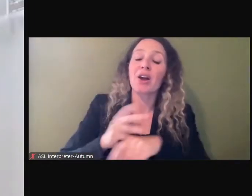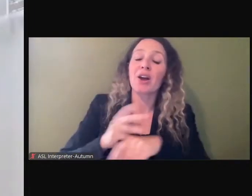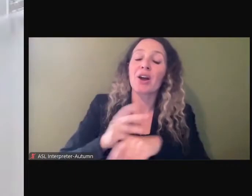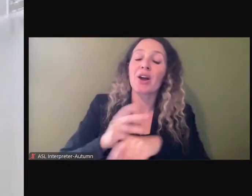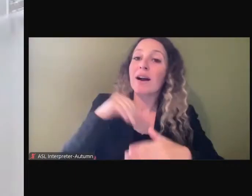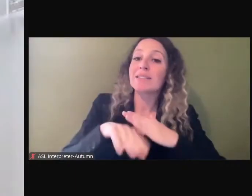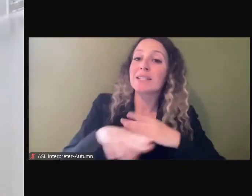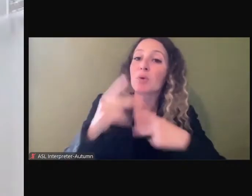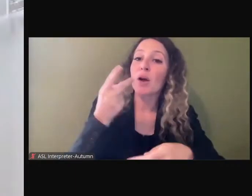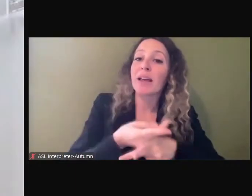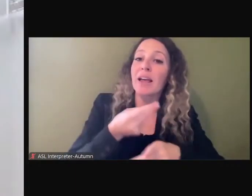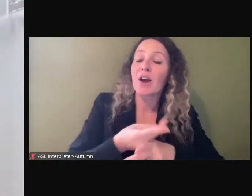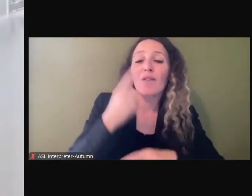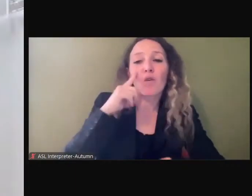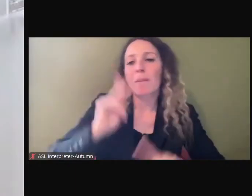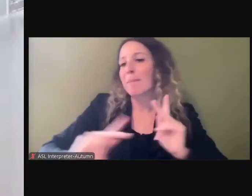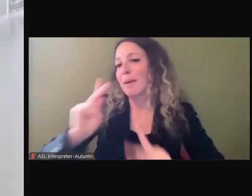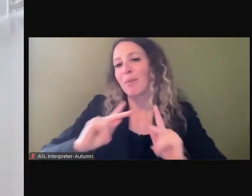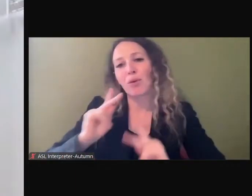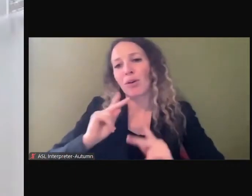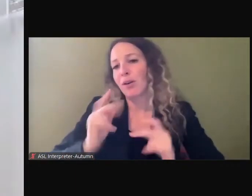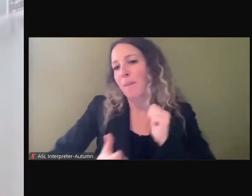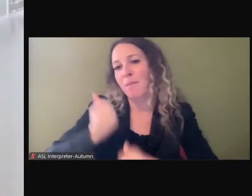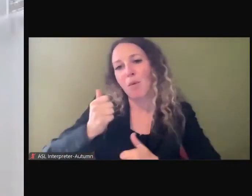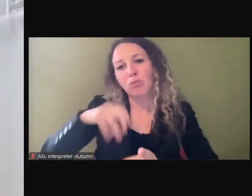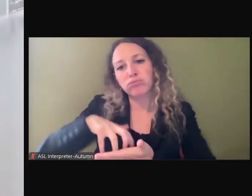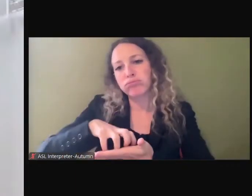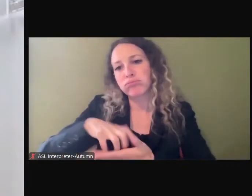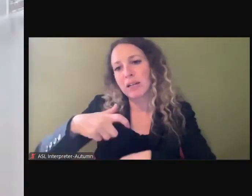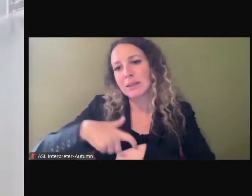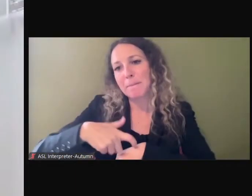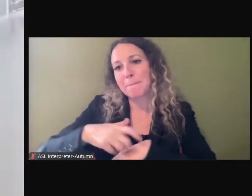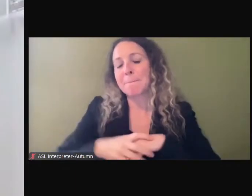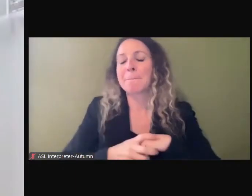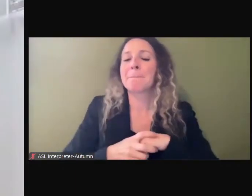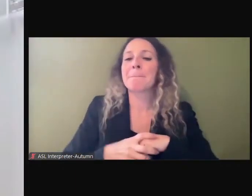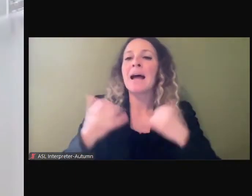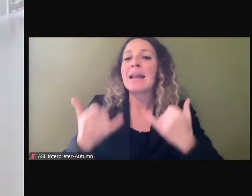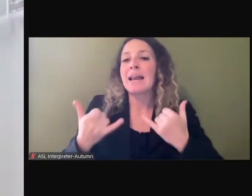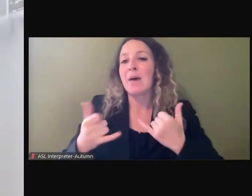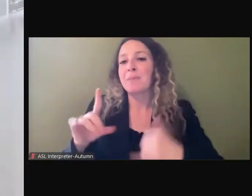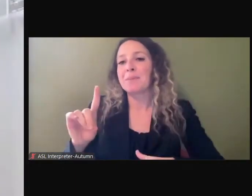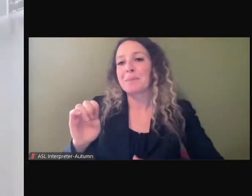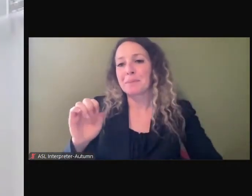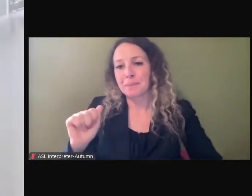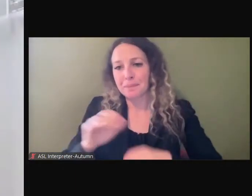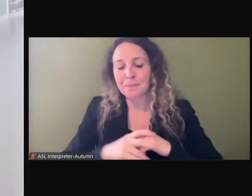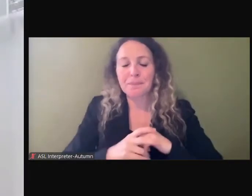those in their most vulnerable times. Now let's talk about the Drug Enforcement Administration.